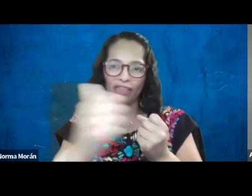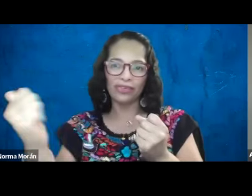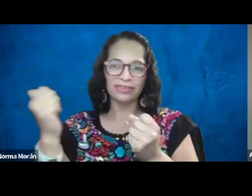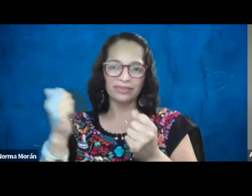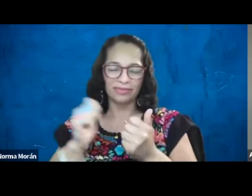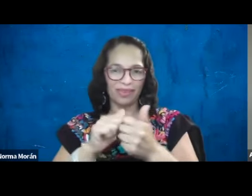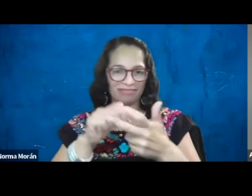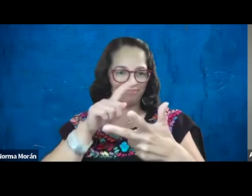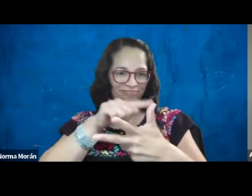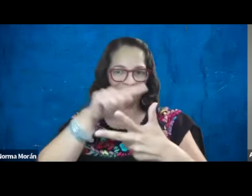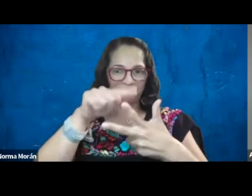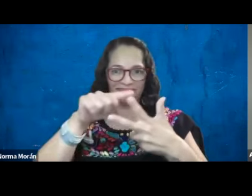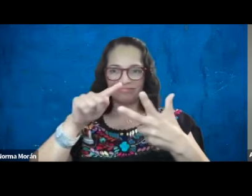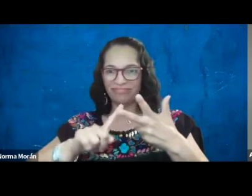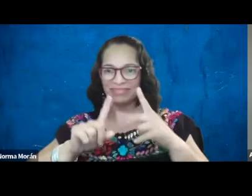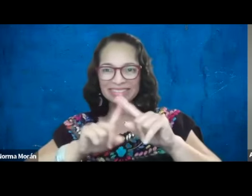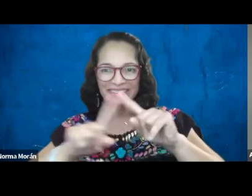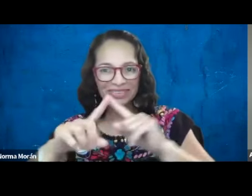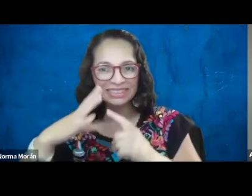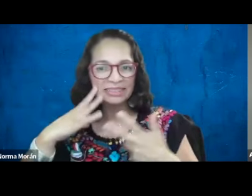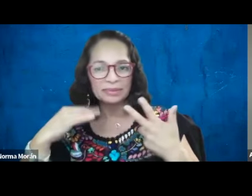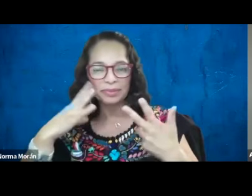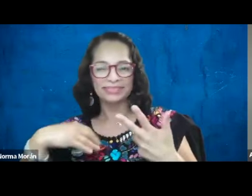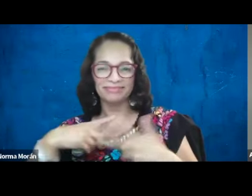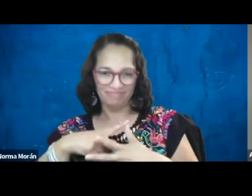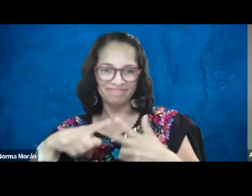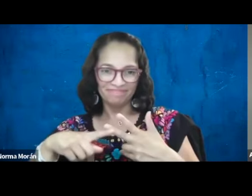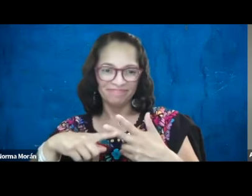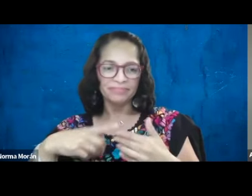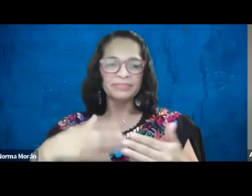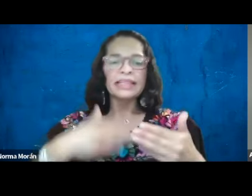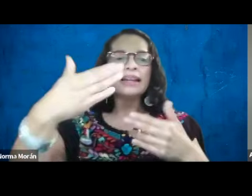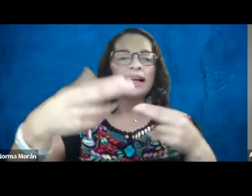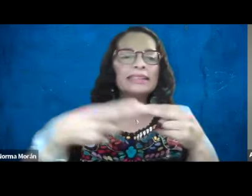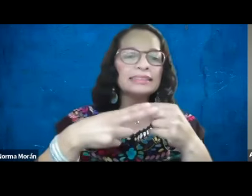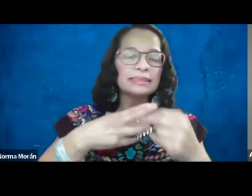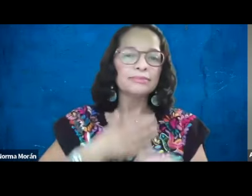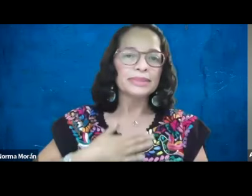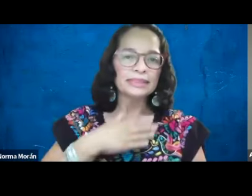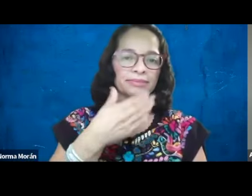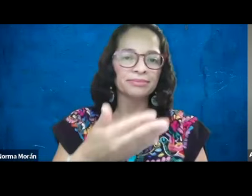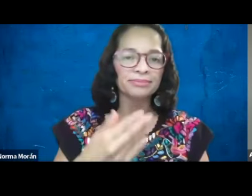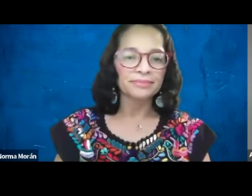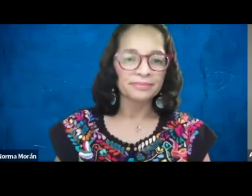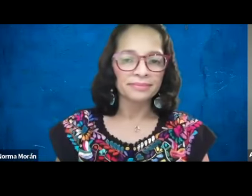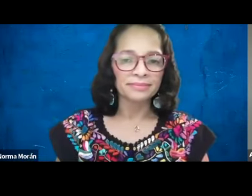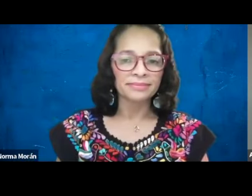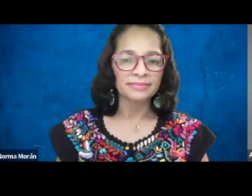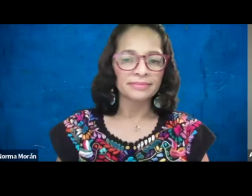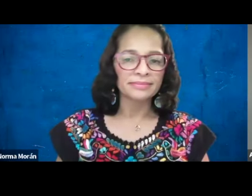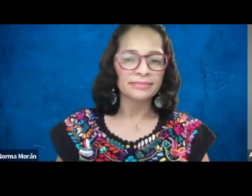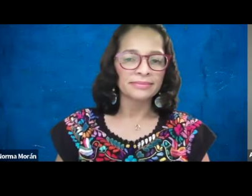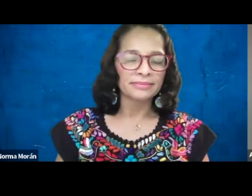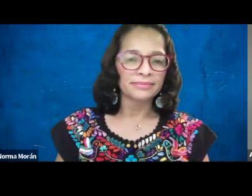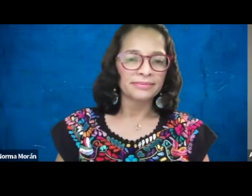experience to understand so I'm able to support others because all three of my children had such a different experience. Could you go on to the next slide, please?